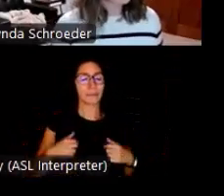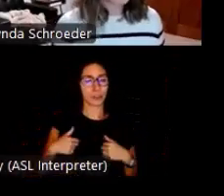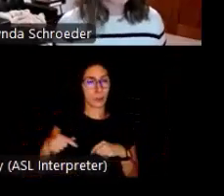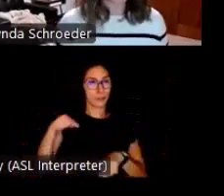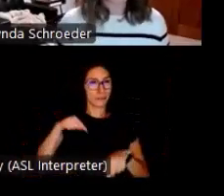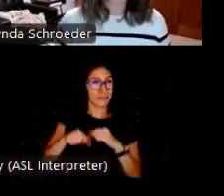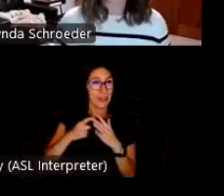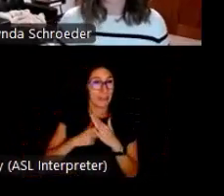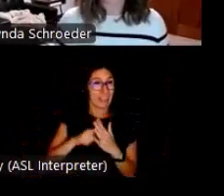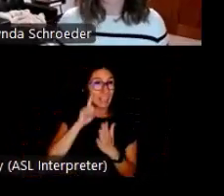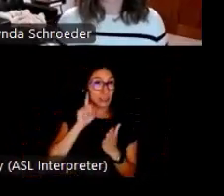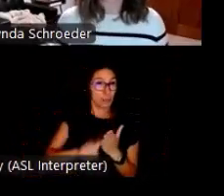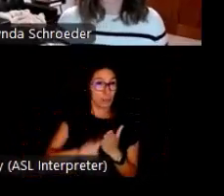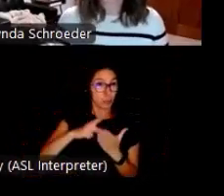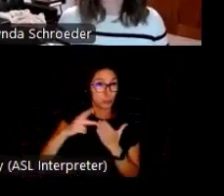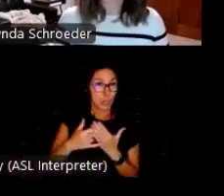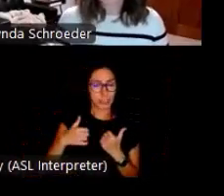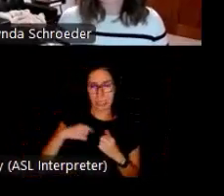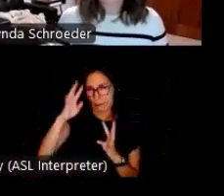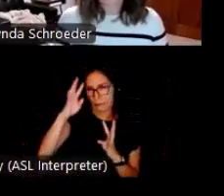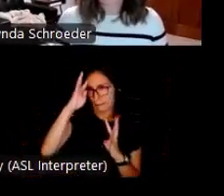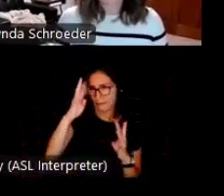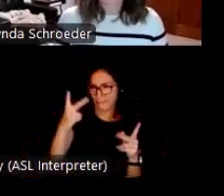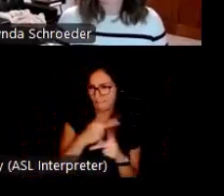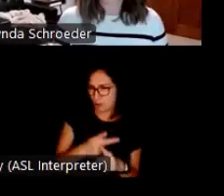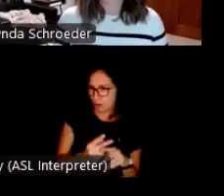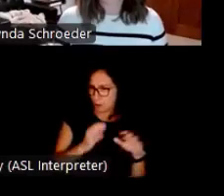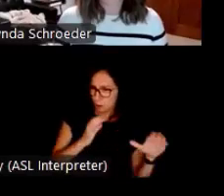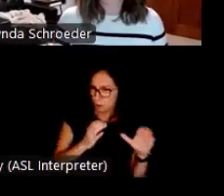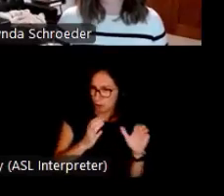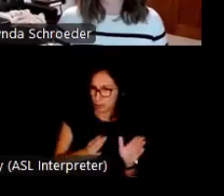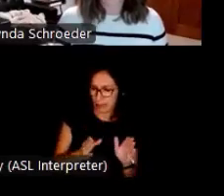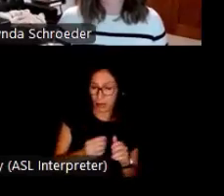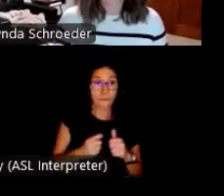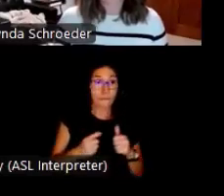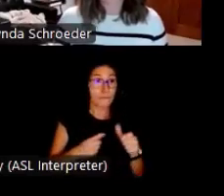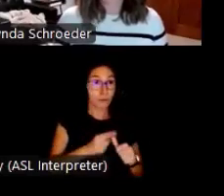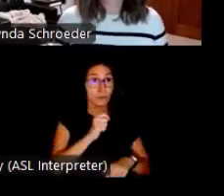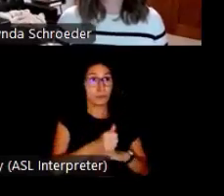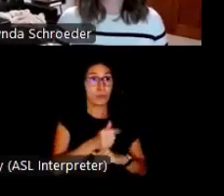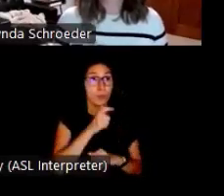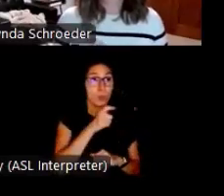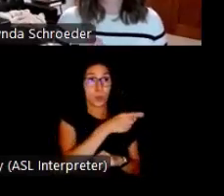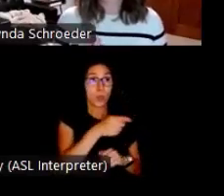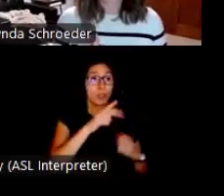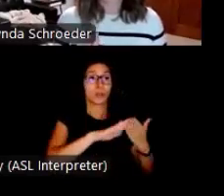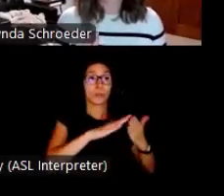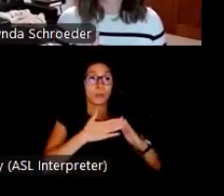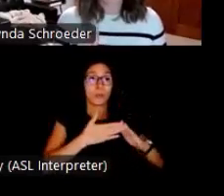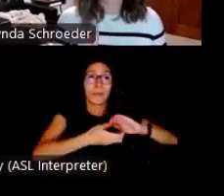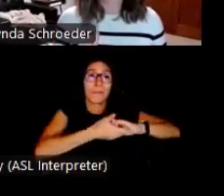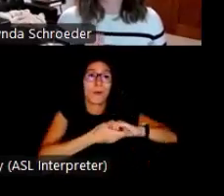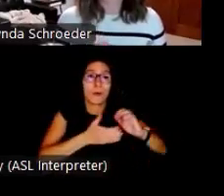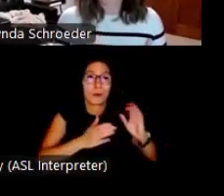I try to figure out who are the right community partners that I need to have at the table who can help me understand what